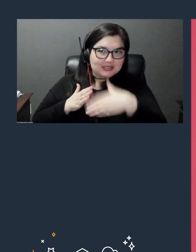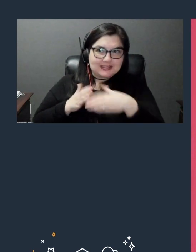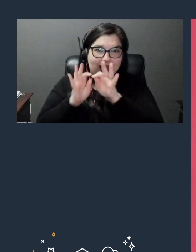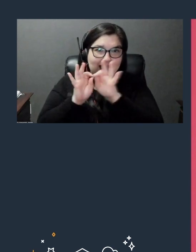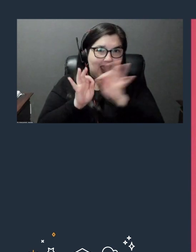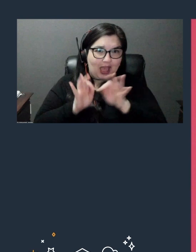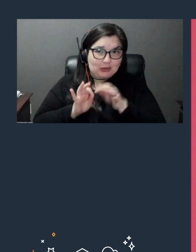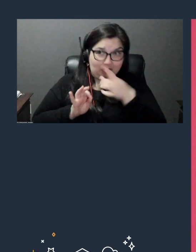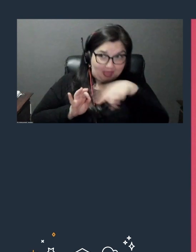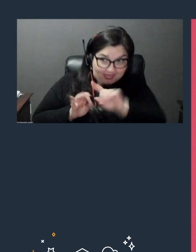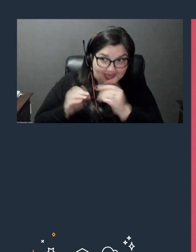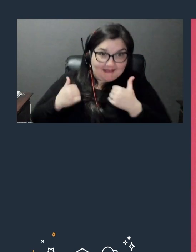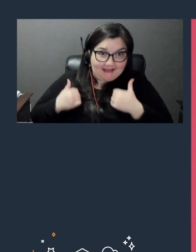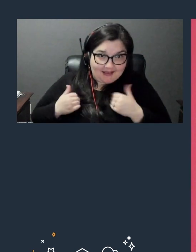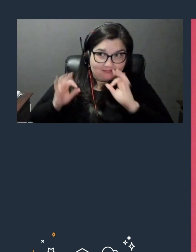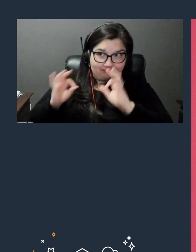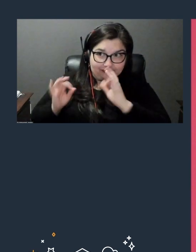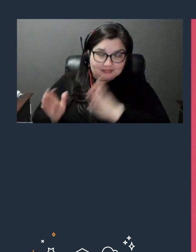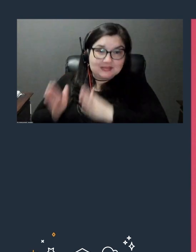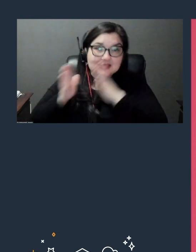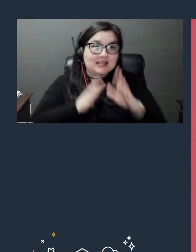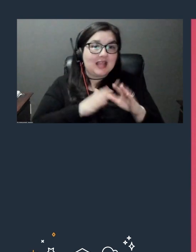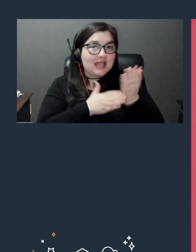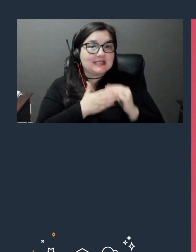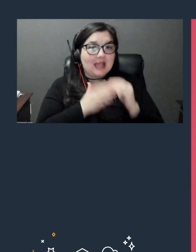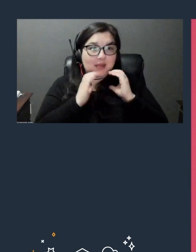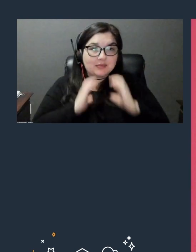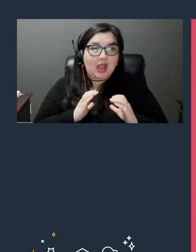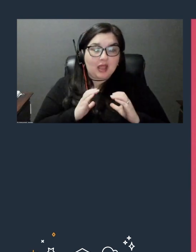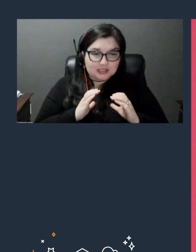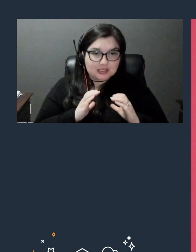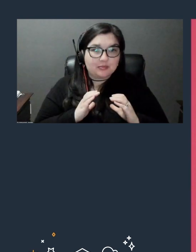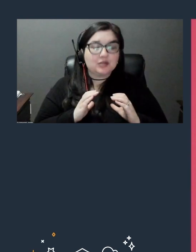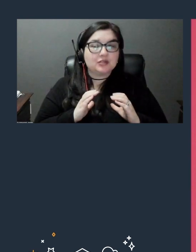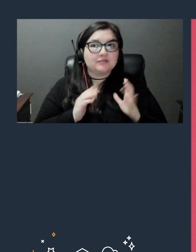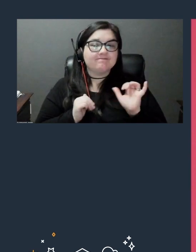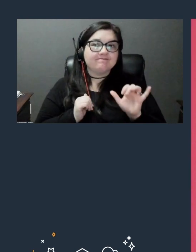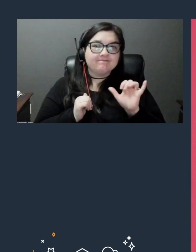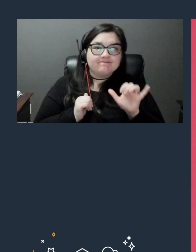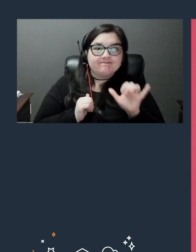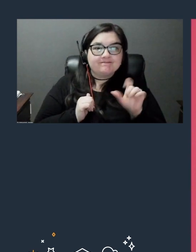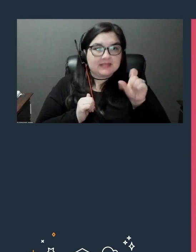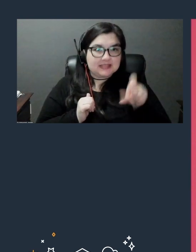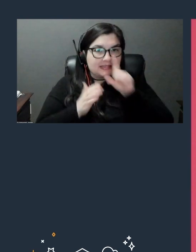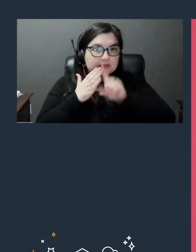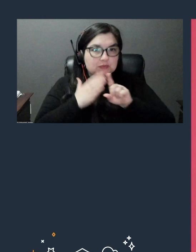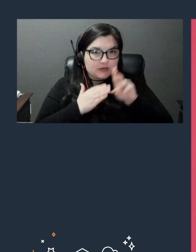There are customers who are observing that their need to checks on the huge object before they send it